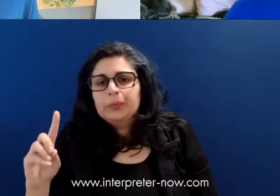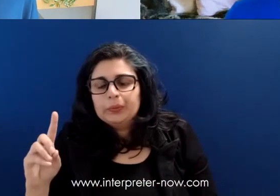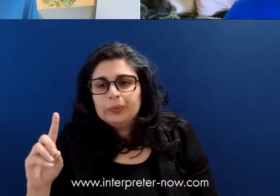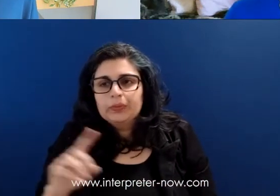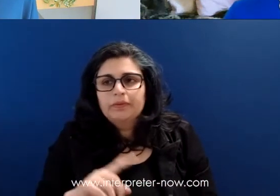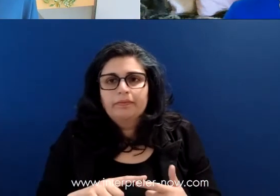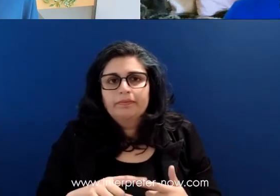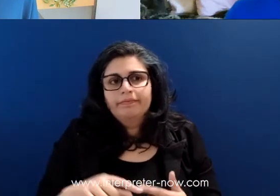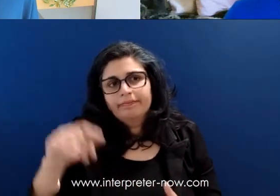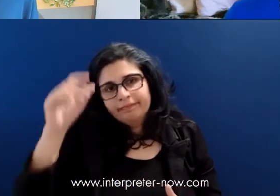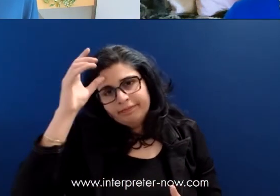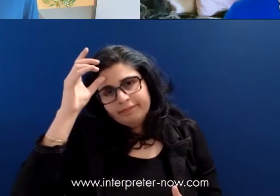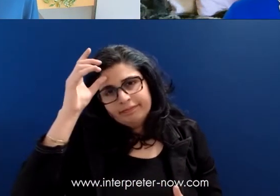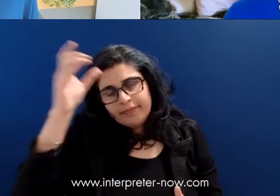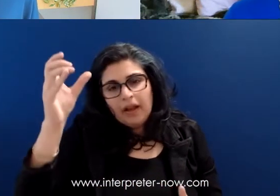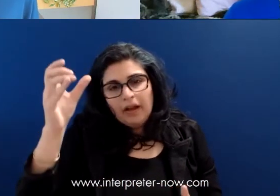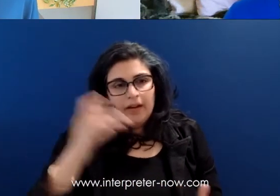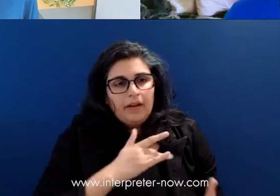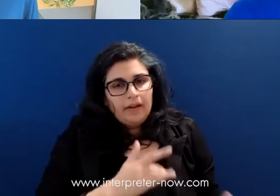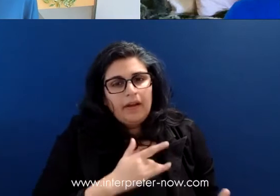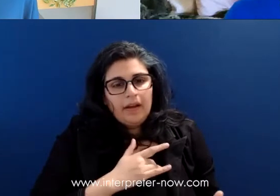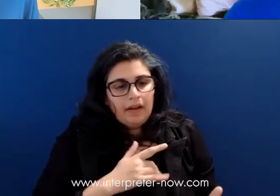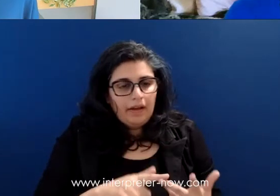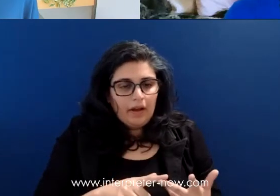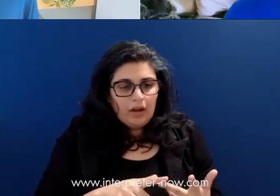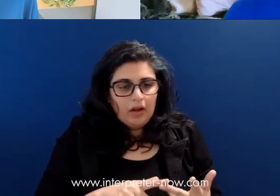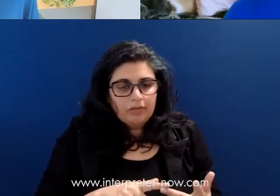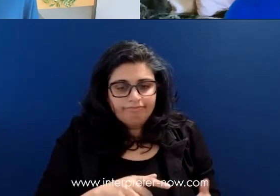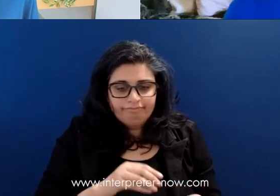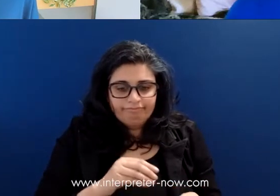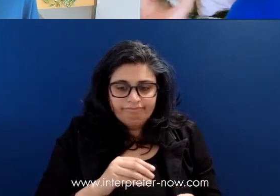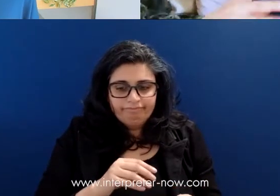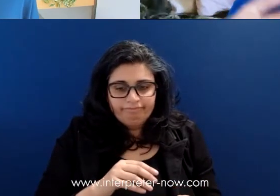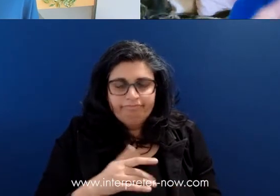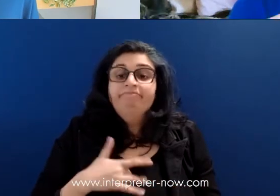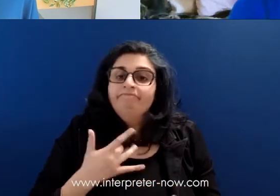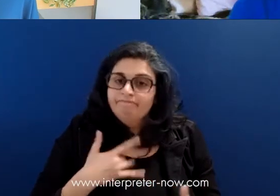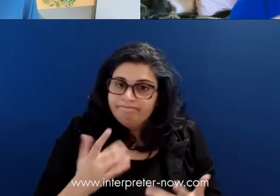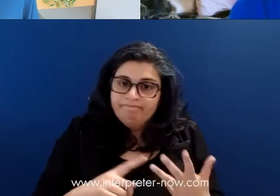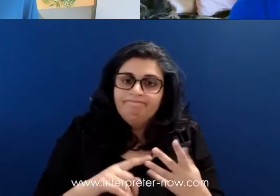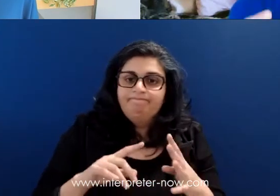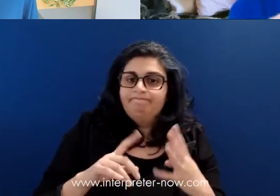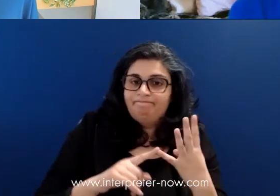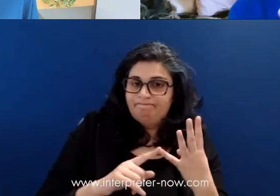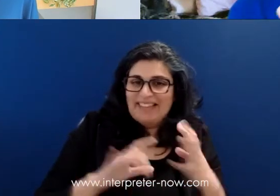traits, as well as affect feelings, and then action, and bringing those things together in a combination.